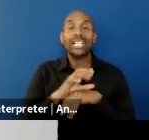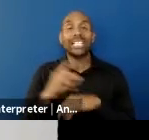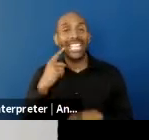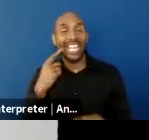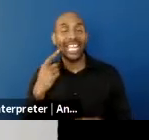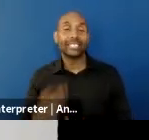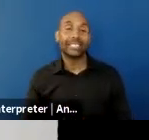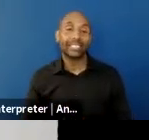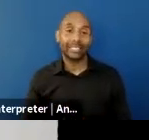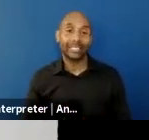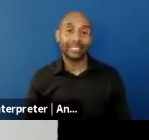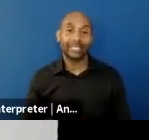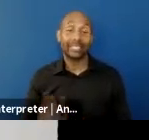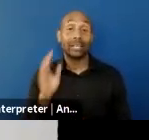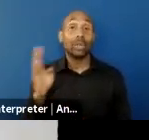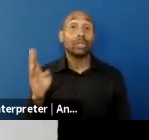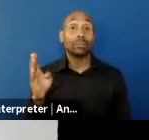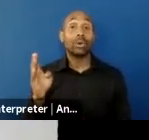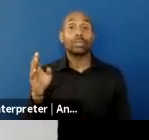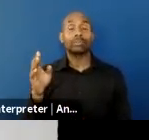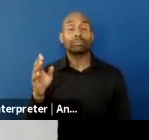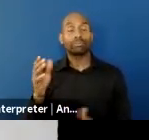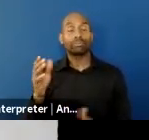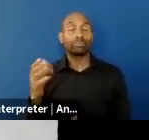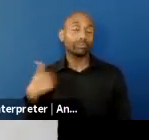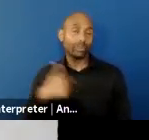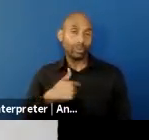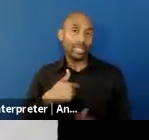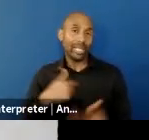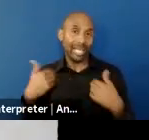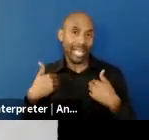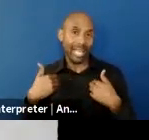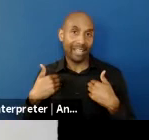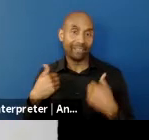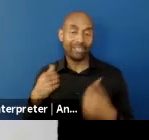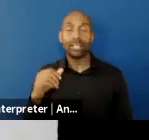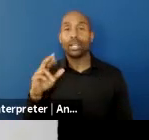Baltimore was known for having roasted peanuts outside.